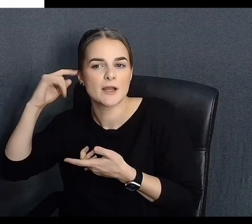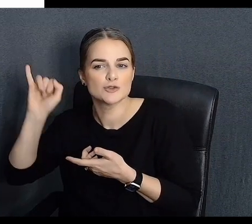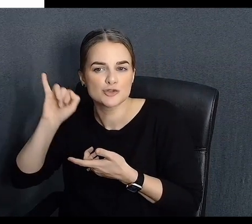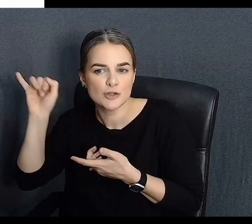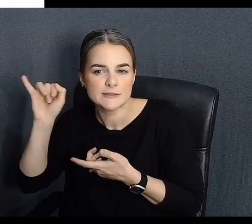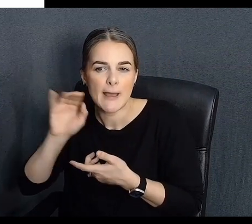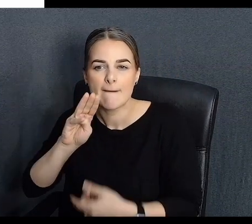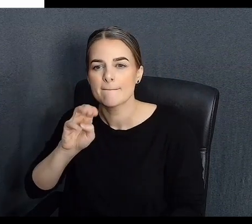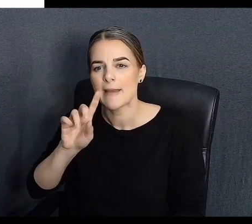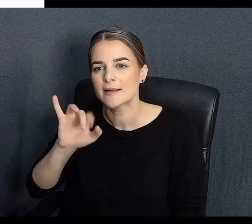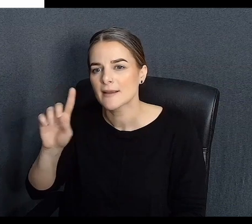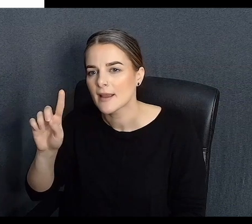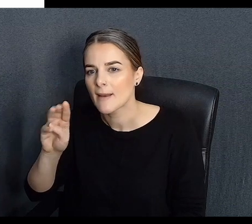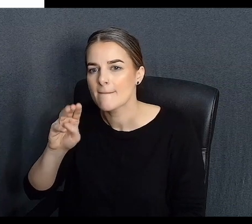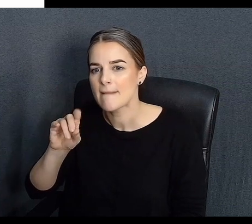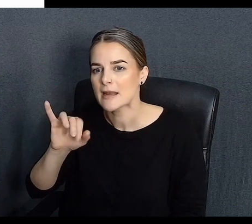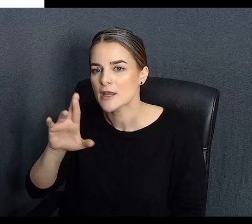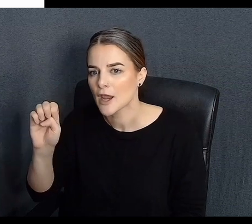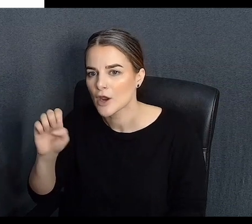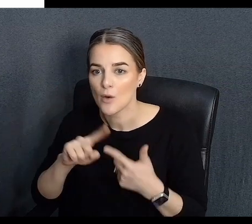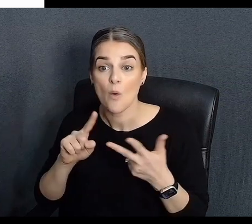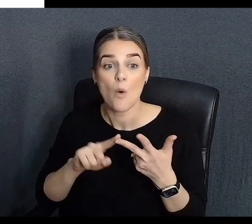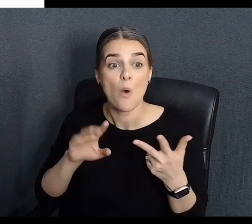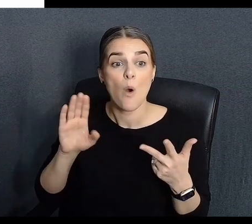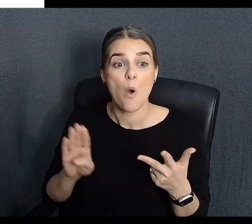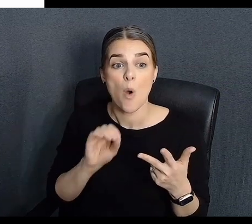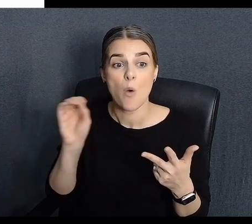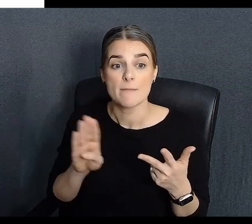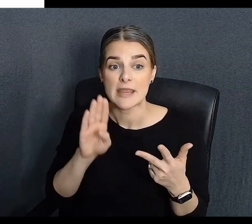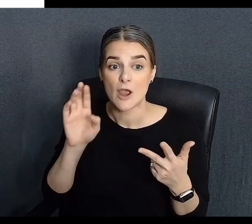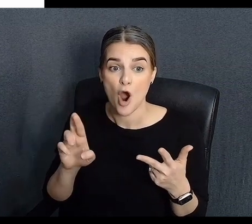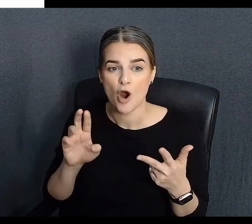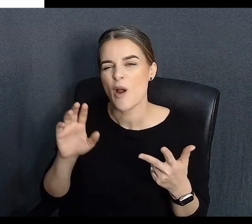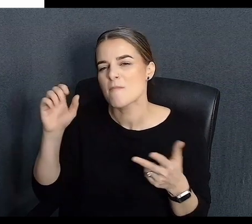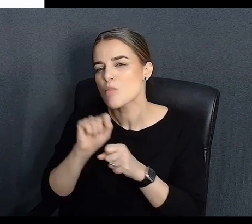Sometimes, OVR, or an employer can pay for devices.